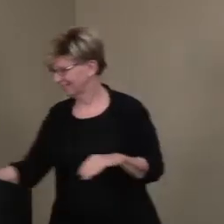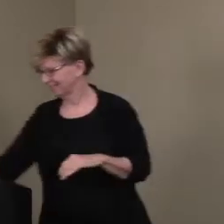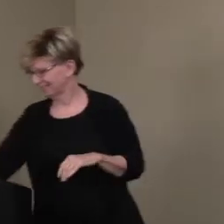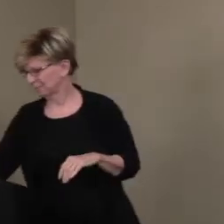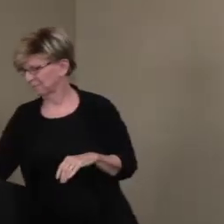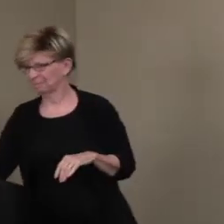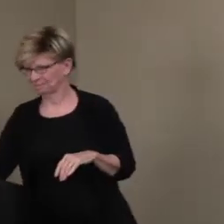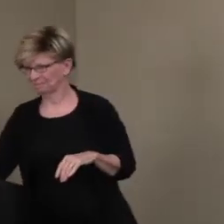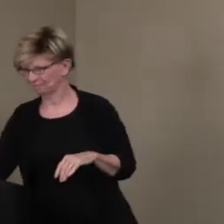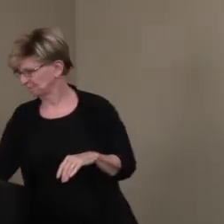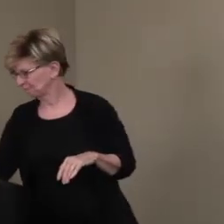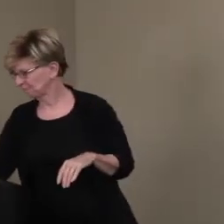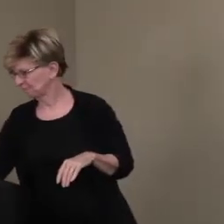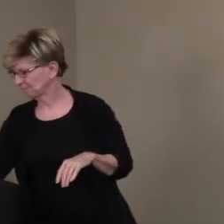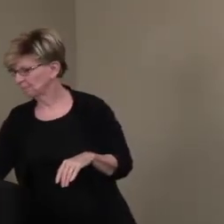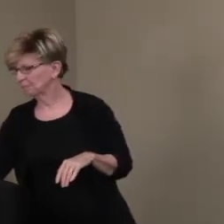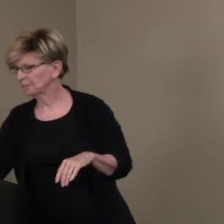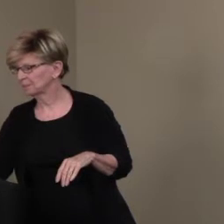again a team approach